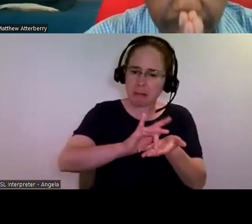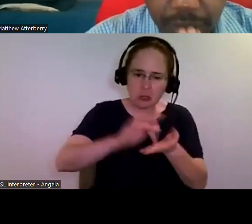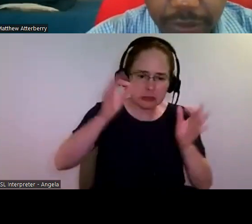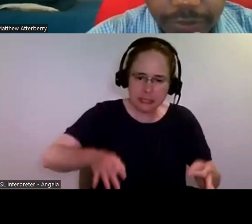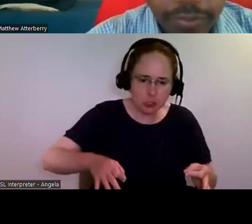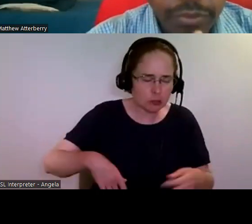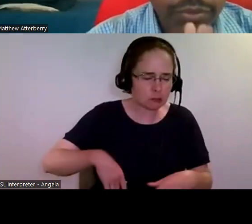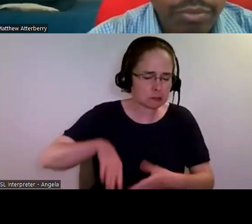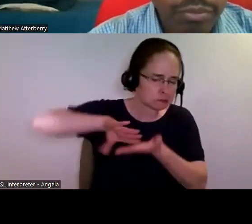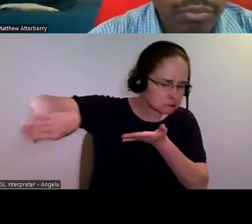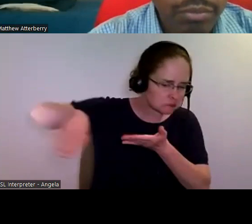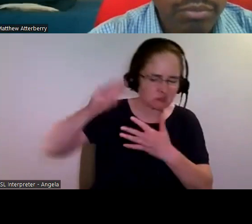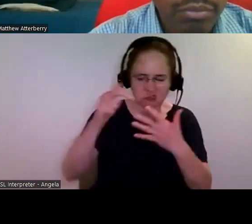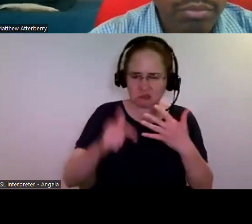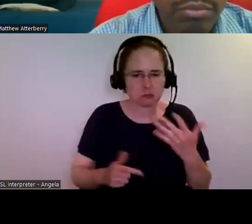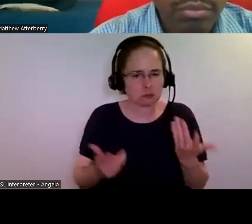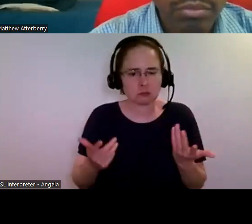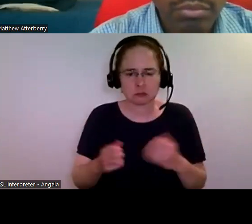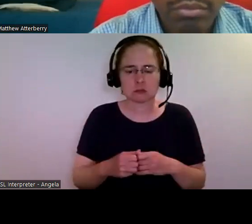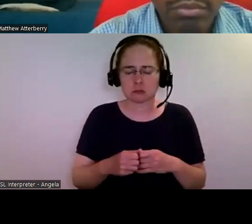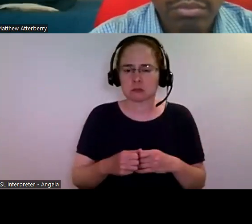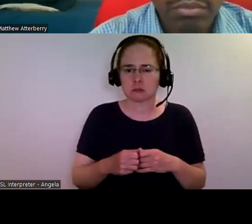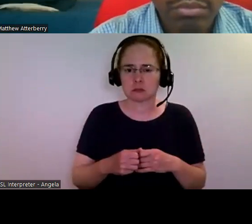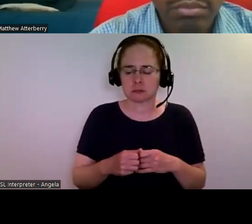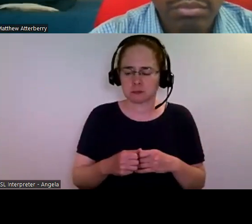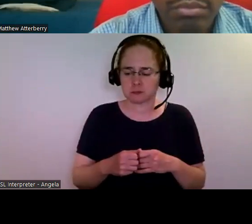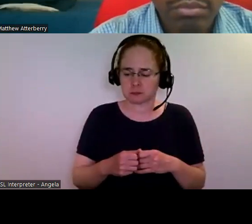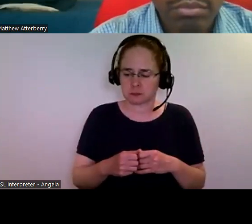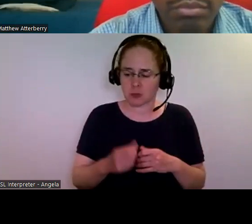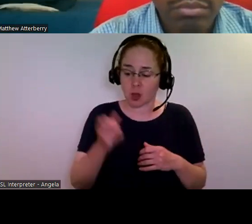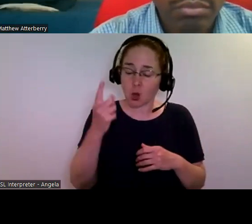We're often left out of those things. And so, understanding our rights and having resources